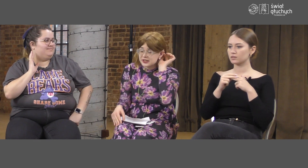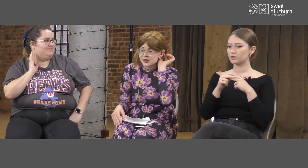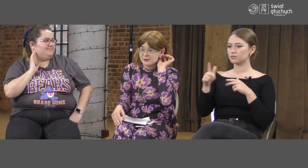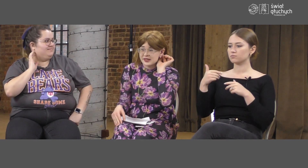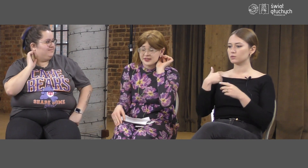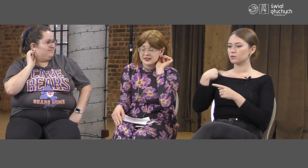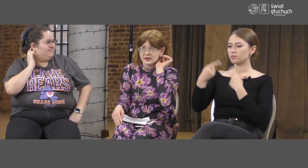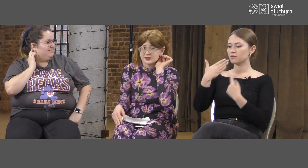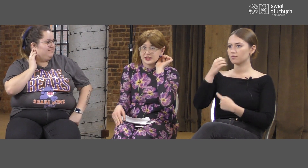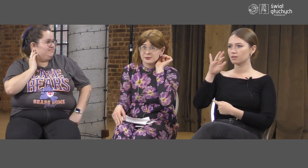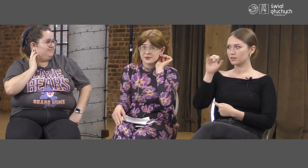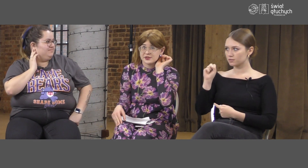I wanted to say